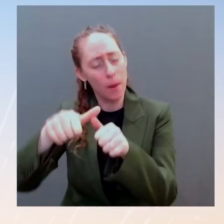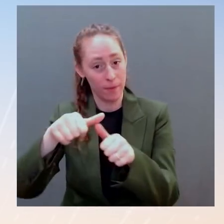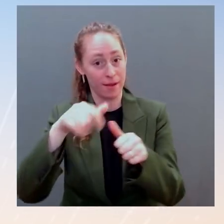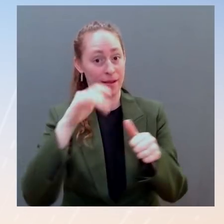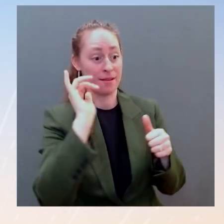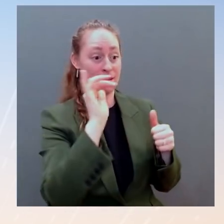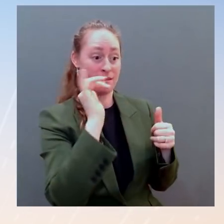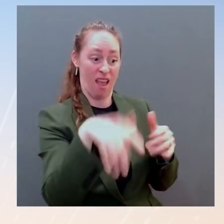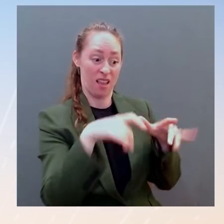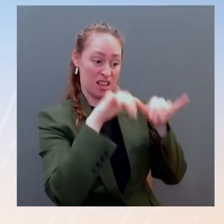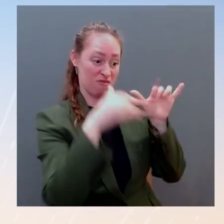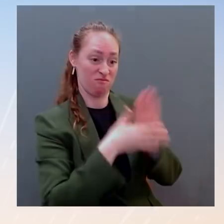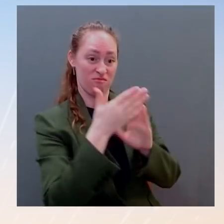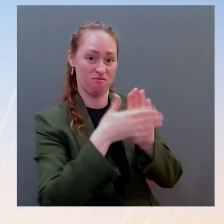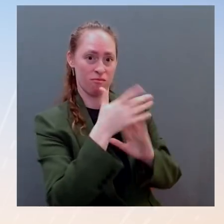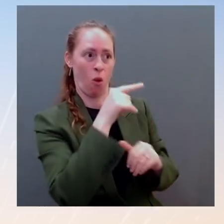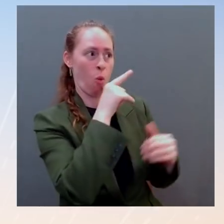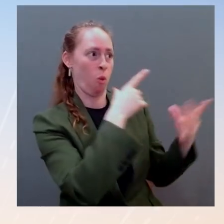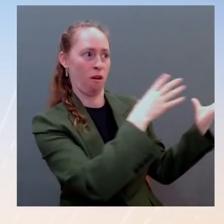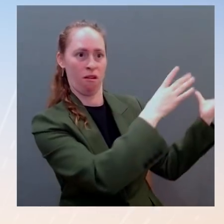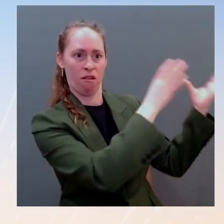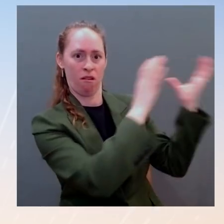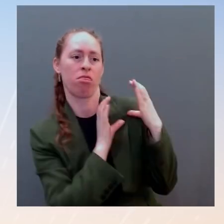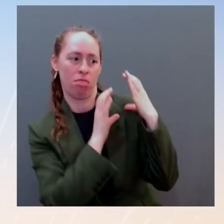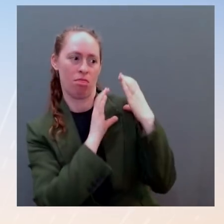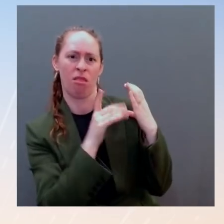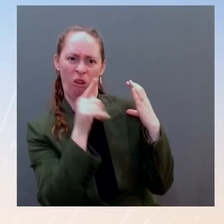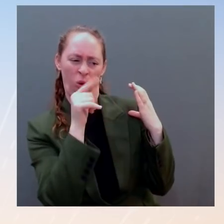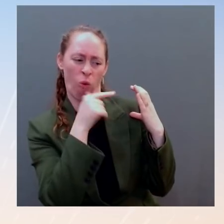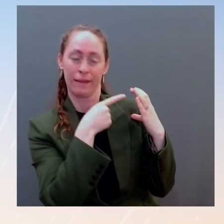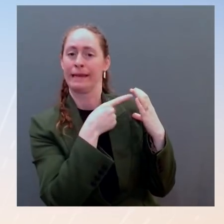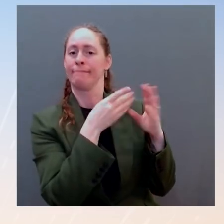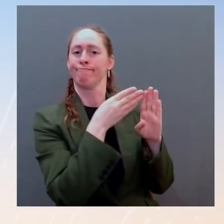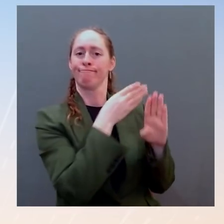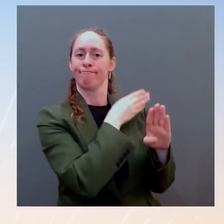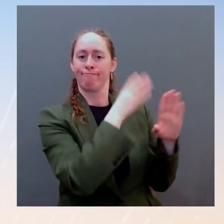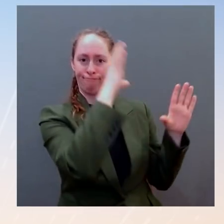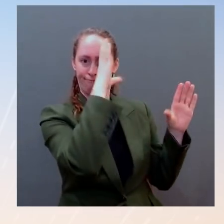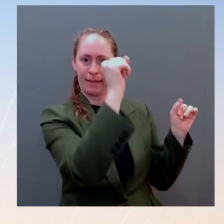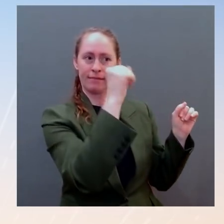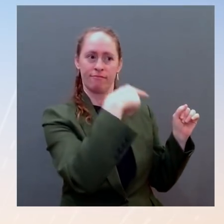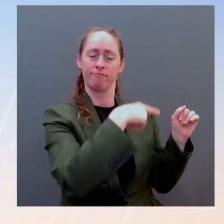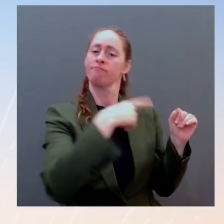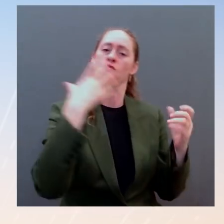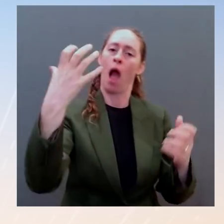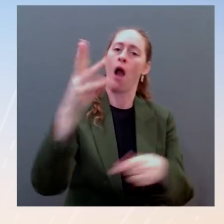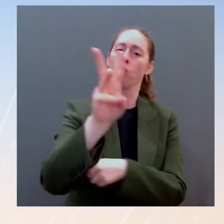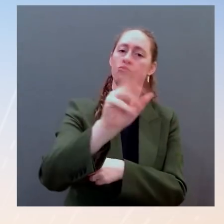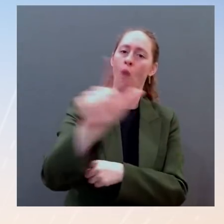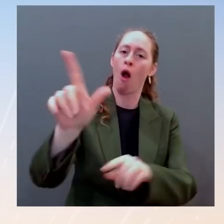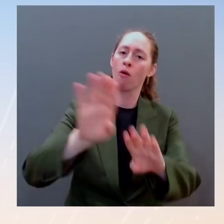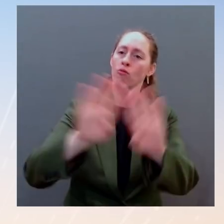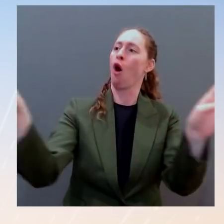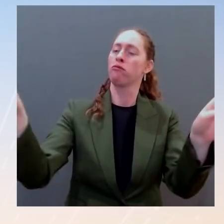instead of working towards comprehensive immigration reform. As part of the President's proposal he put forward on his first day in office,